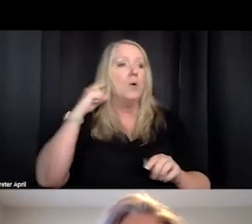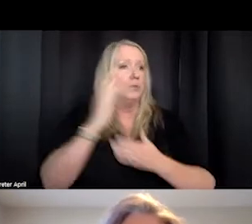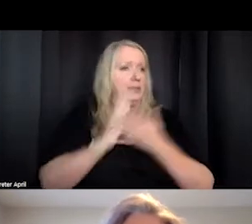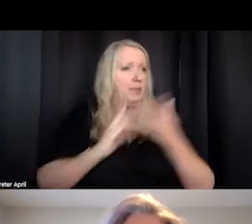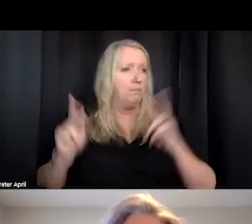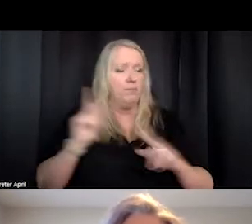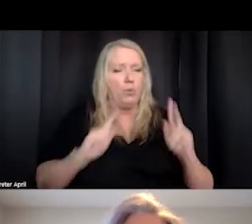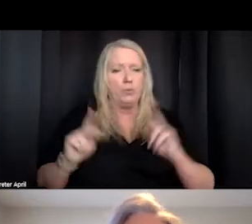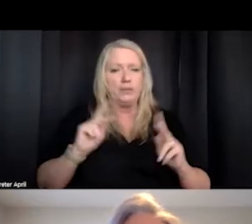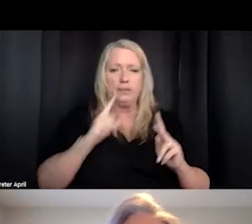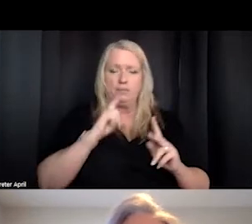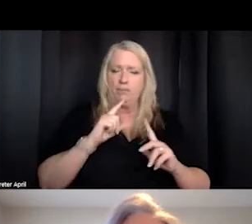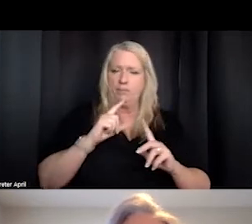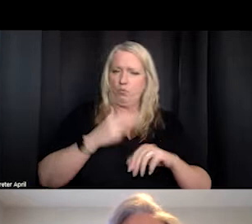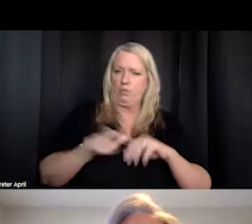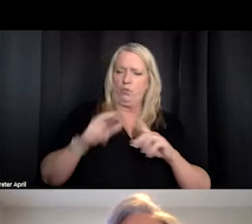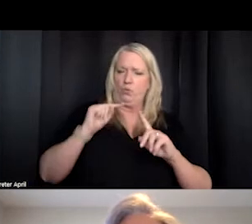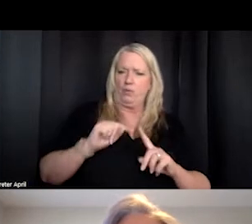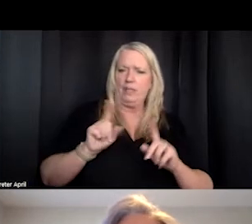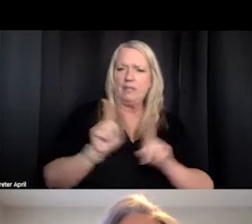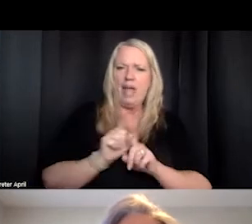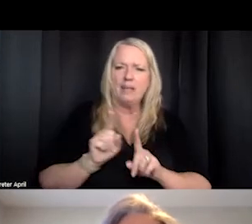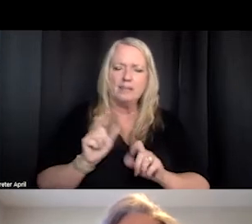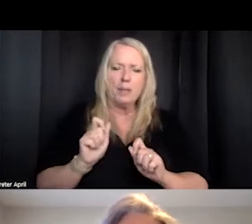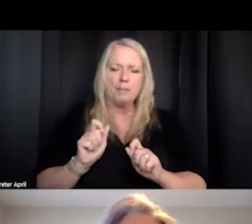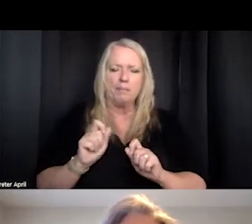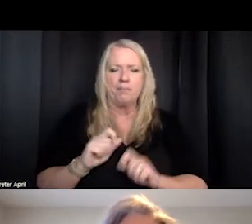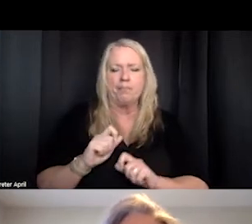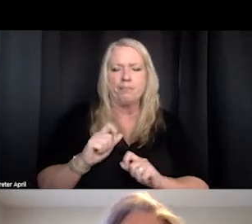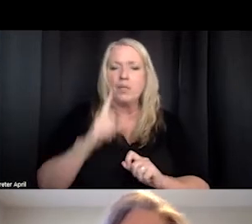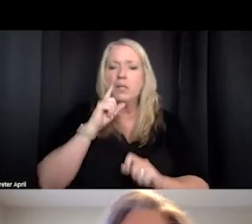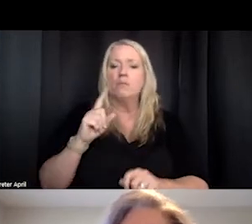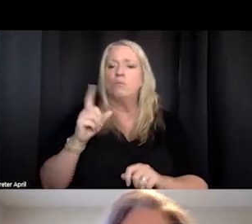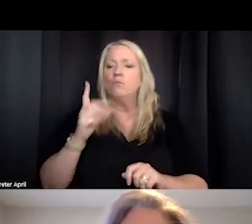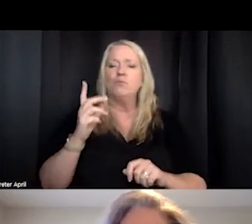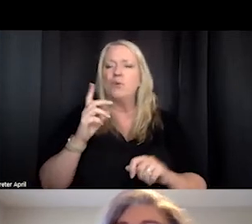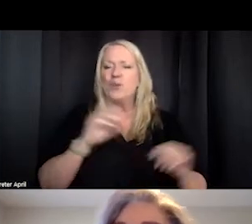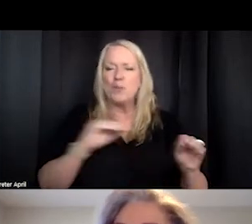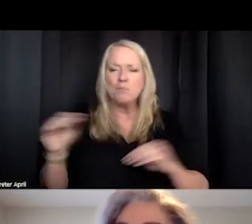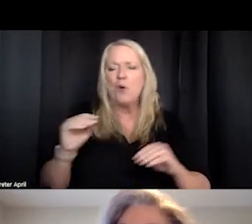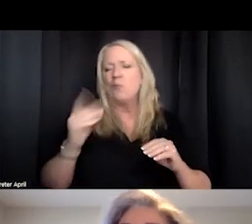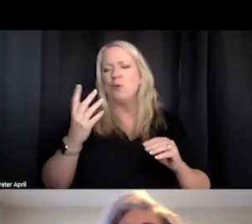TO THIS PARTICULAR PROVISION AS THE, THE MOBILE CRISIS, AND INCREASED MONEY OR INCREASED EFMAT,